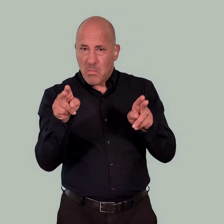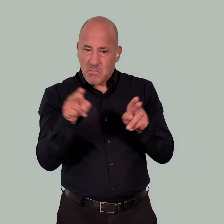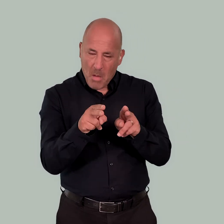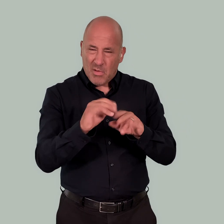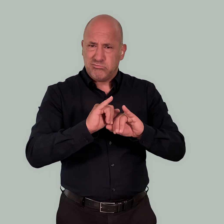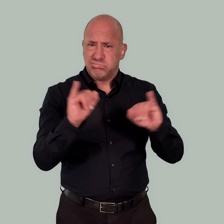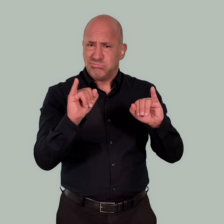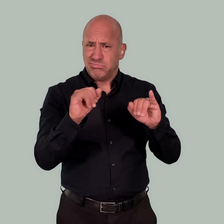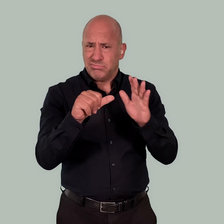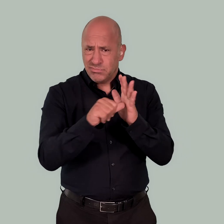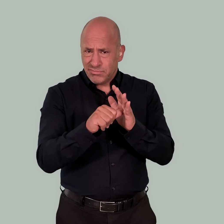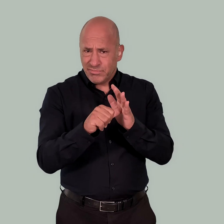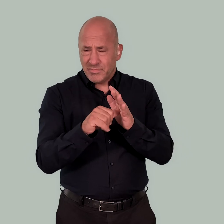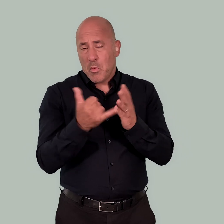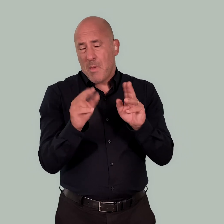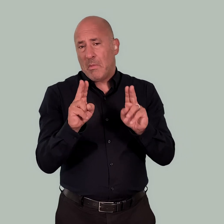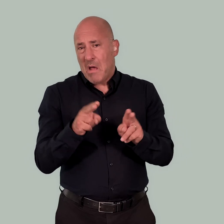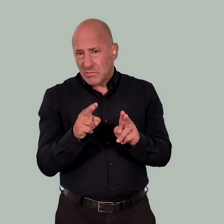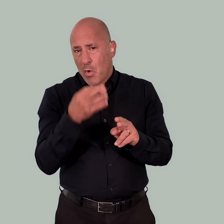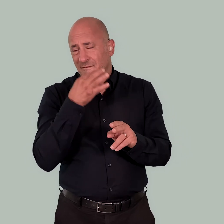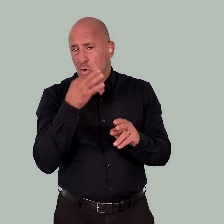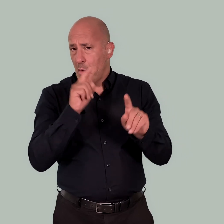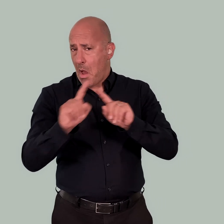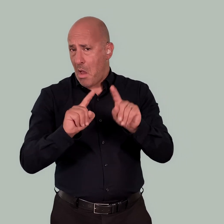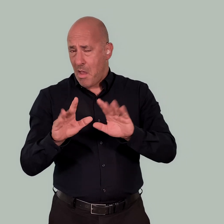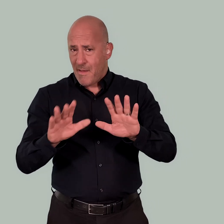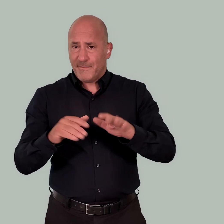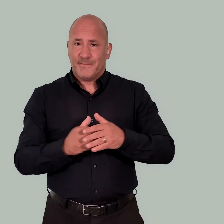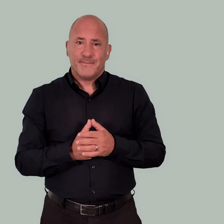with fewer and/or less severe conditions.